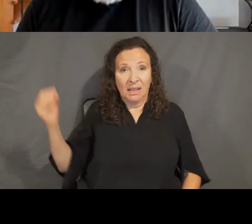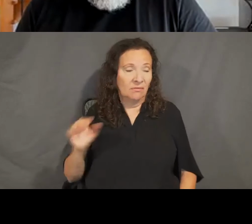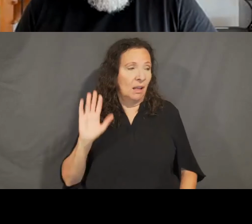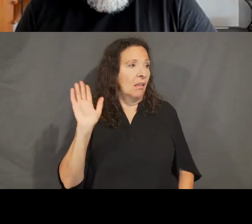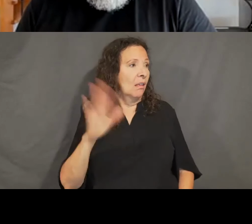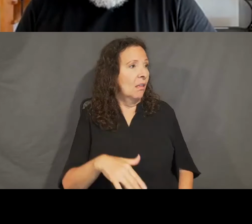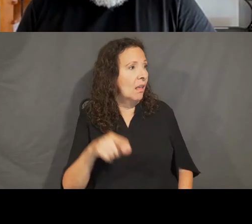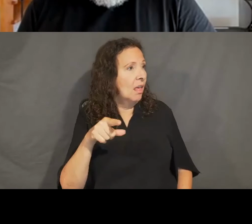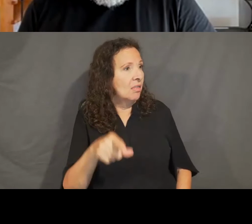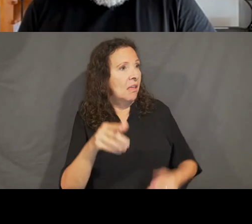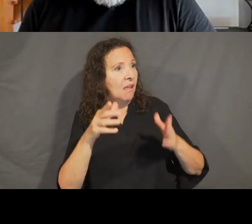not know anything.